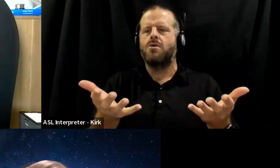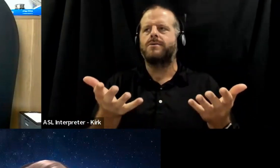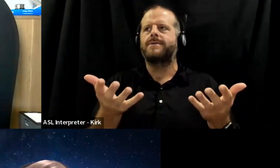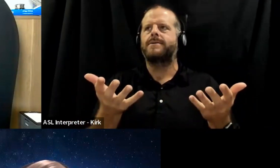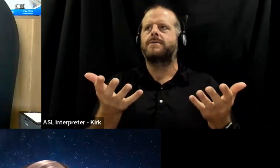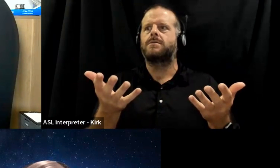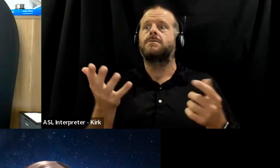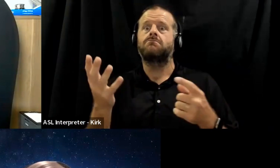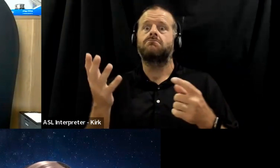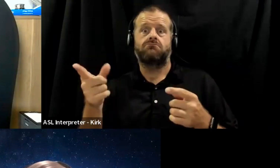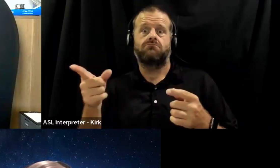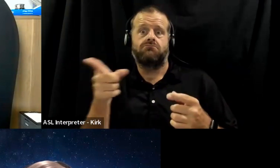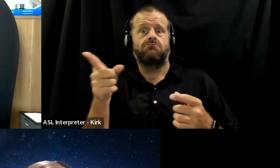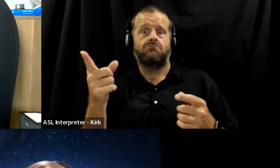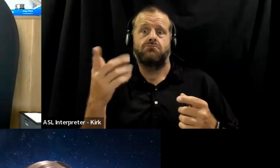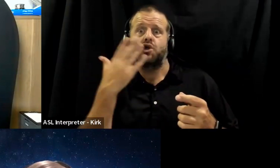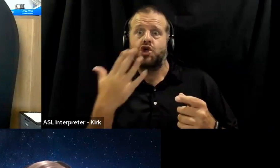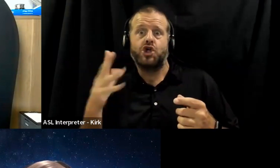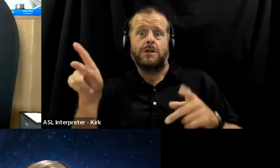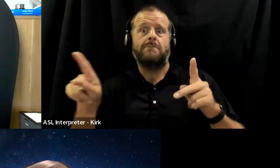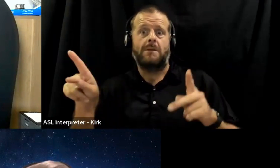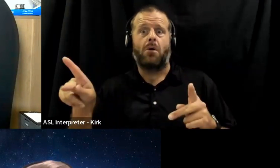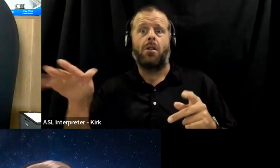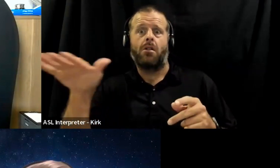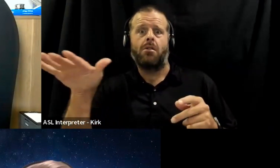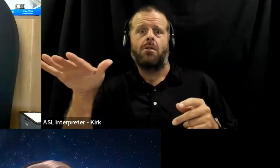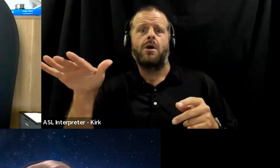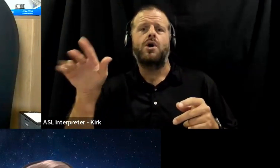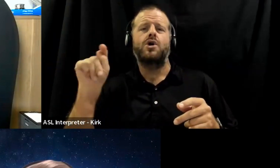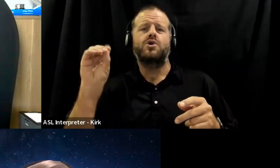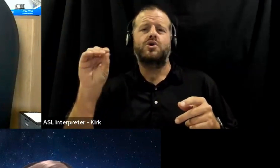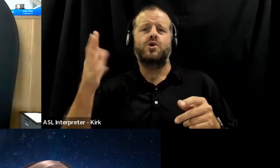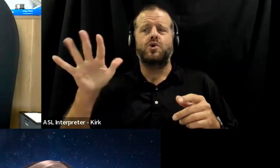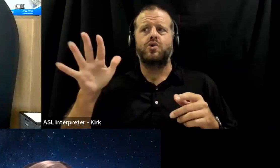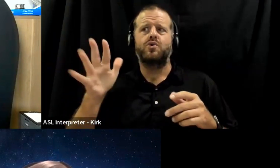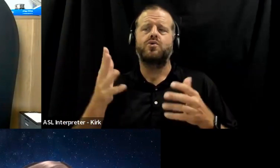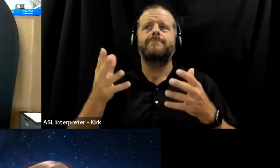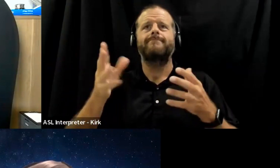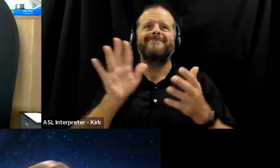good people to softly or firmly discourage